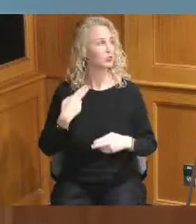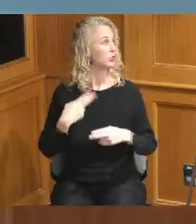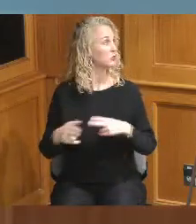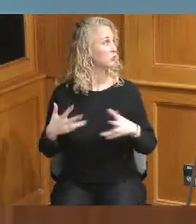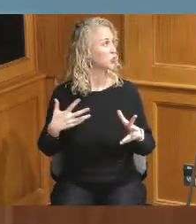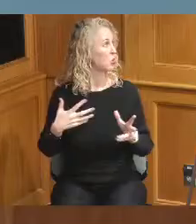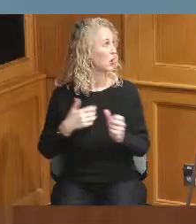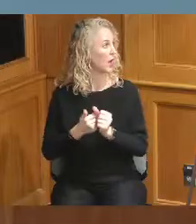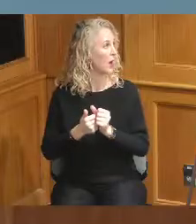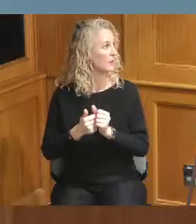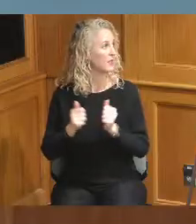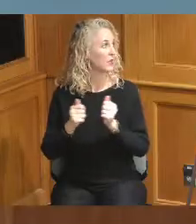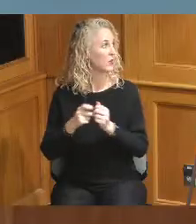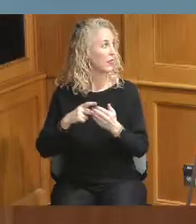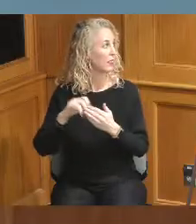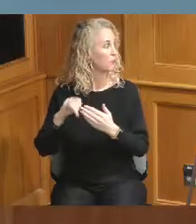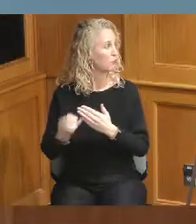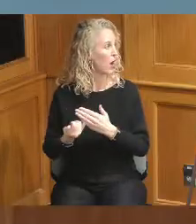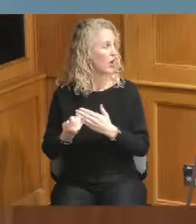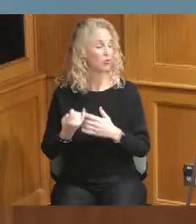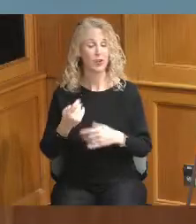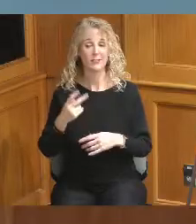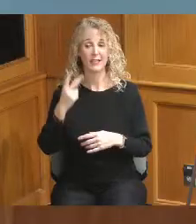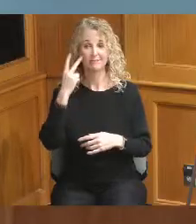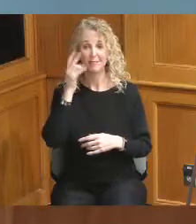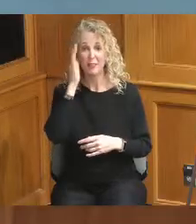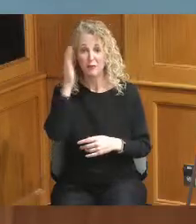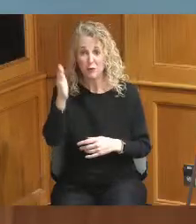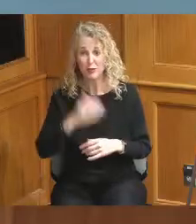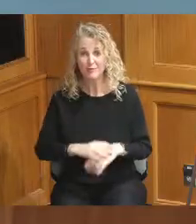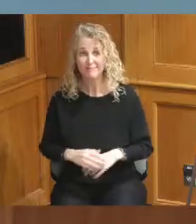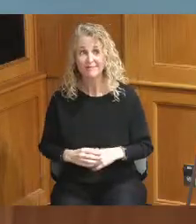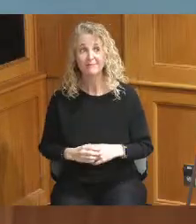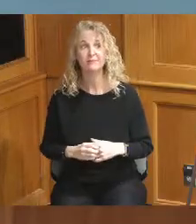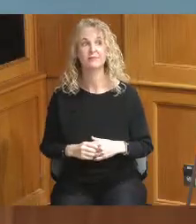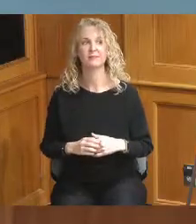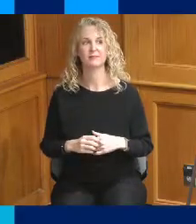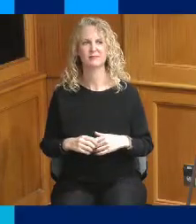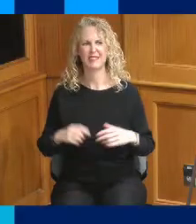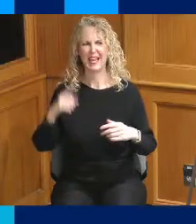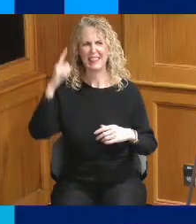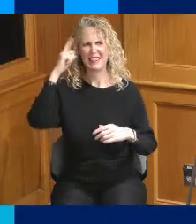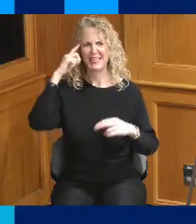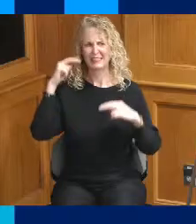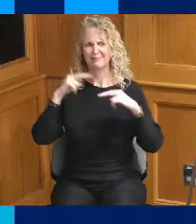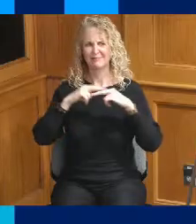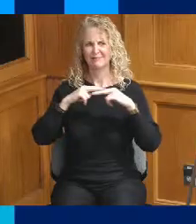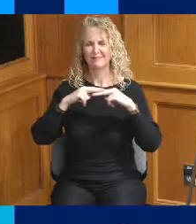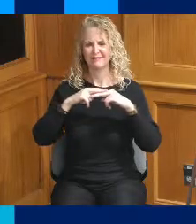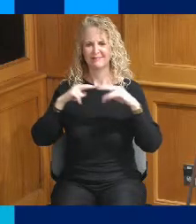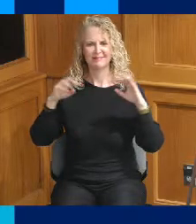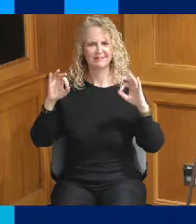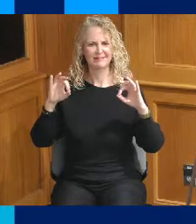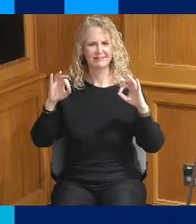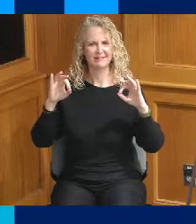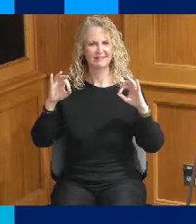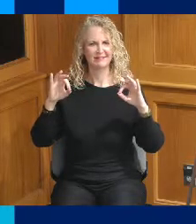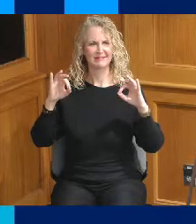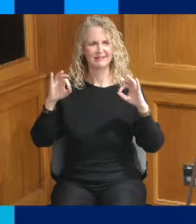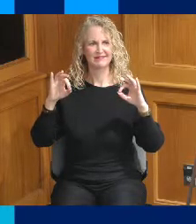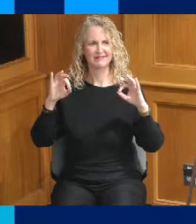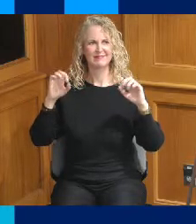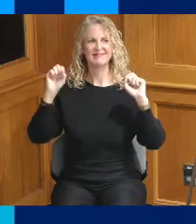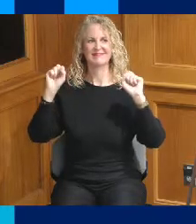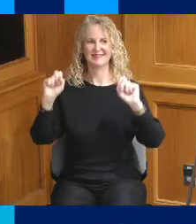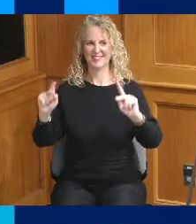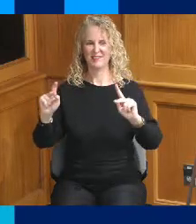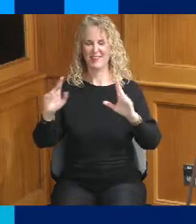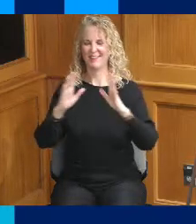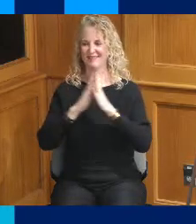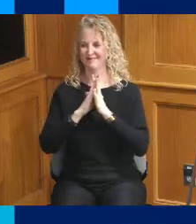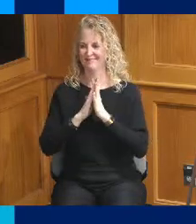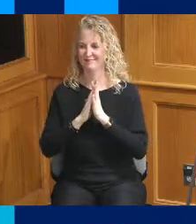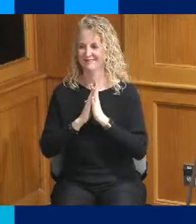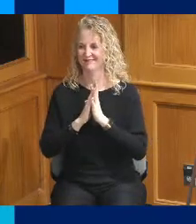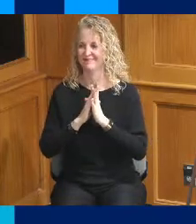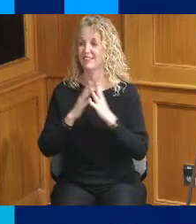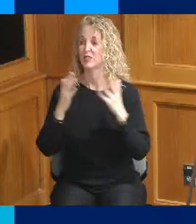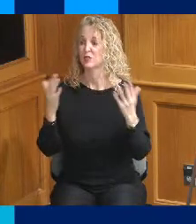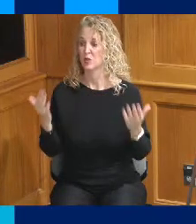project is and where we're heading with it okay do we have a slideshow yes we do all right so this